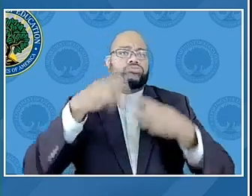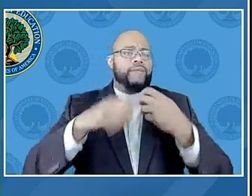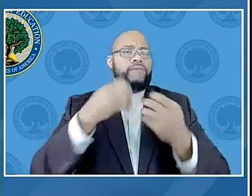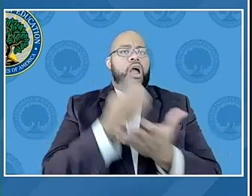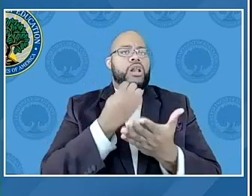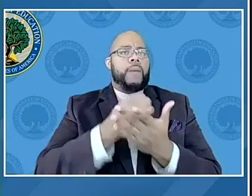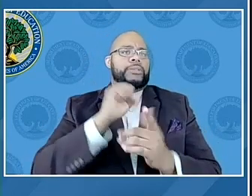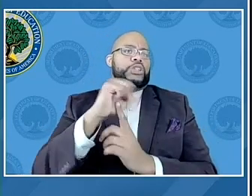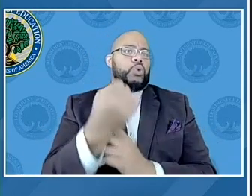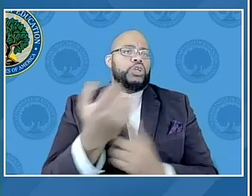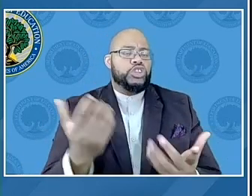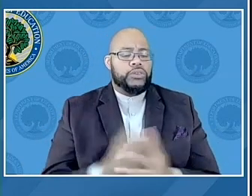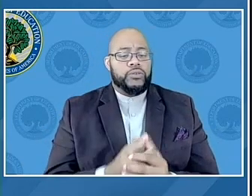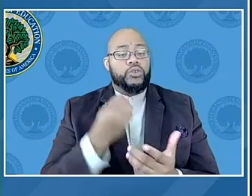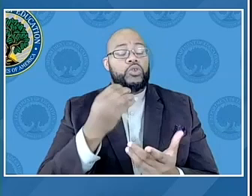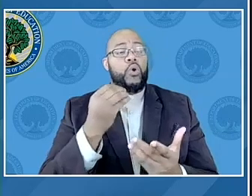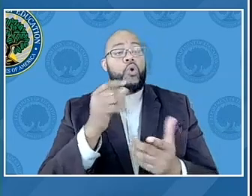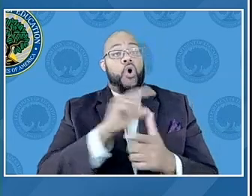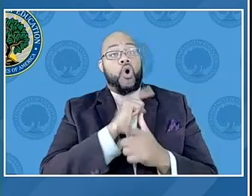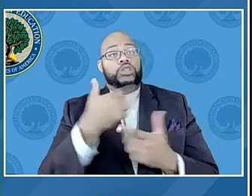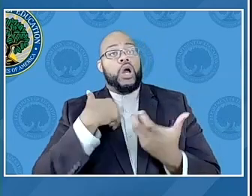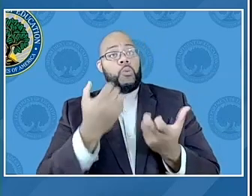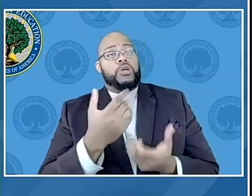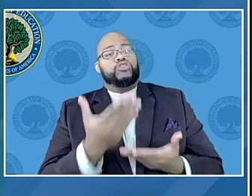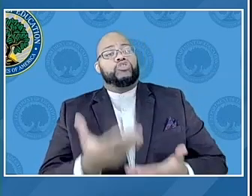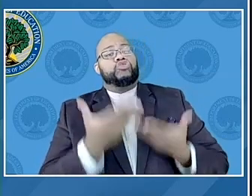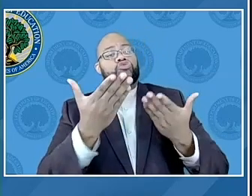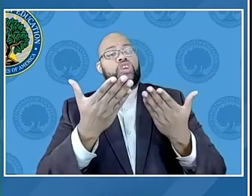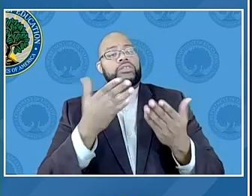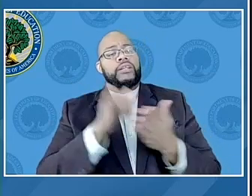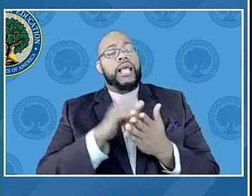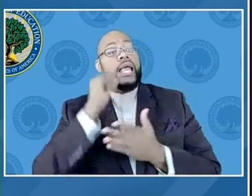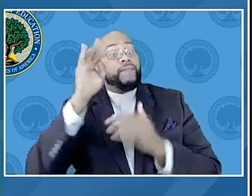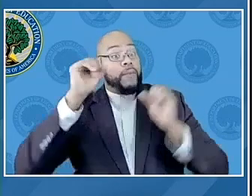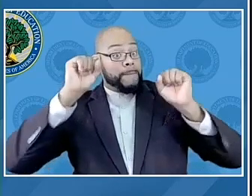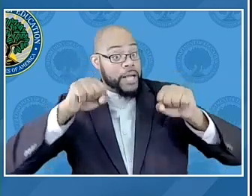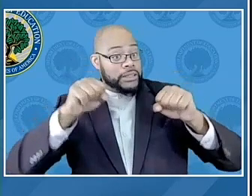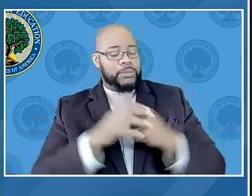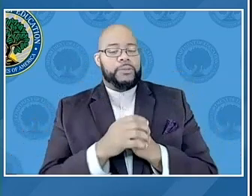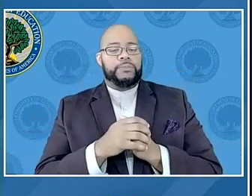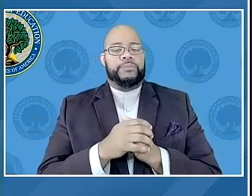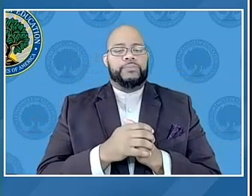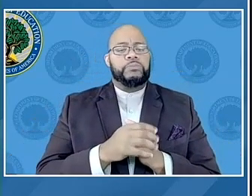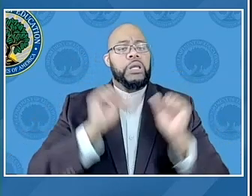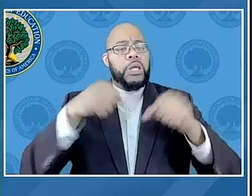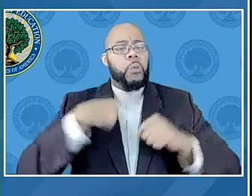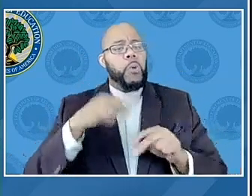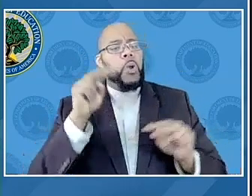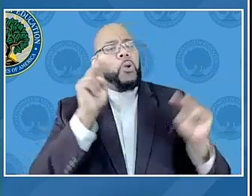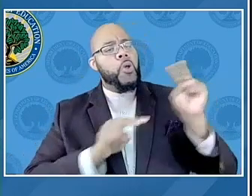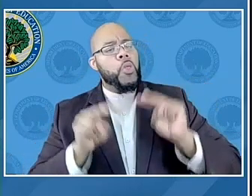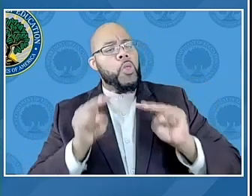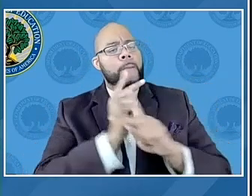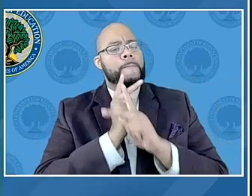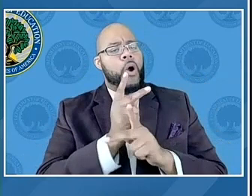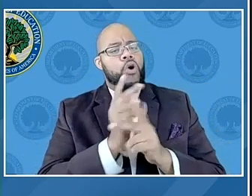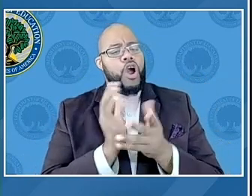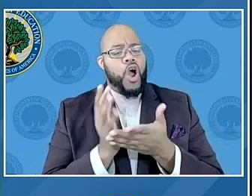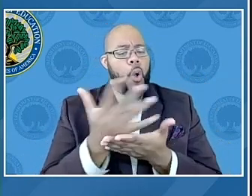So an alternate I would like to suggest is, if it's possible, could we look at a borrower's accumulation of debt over time?